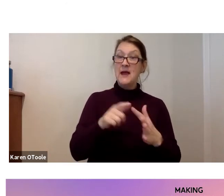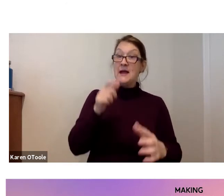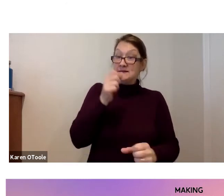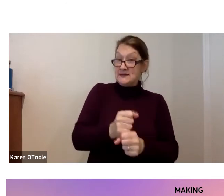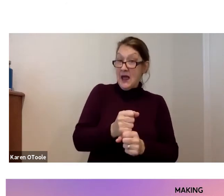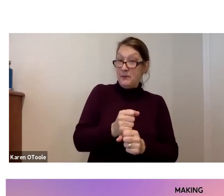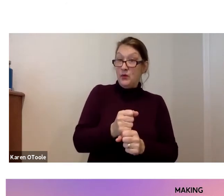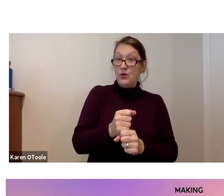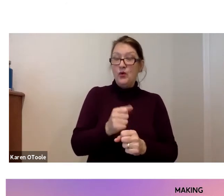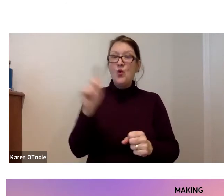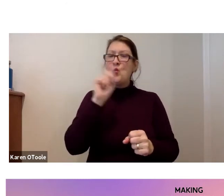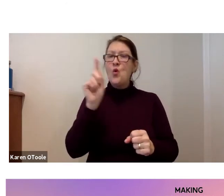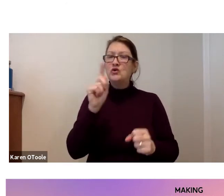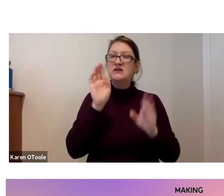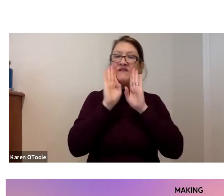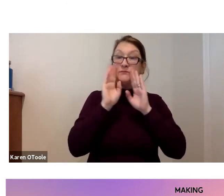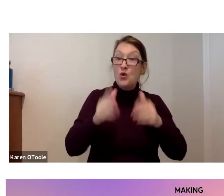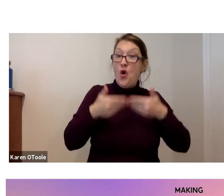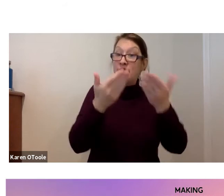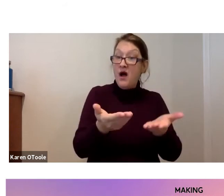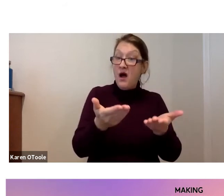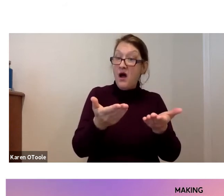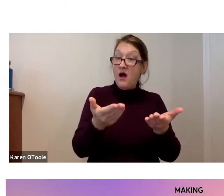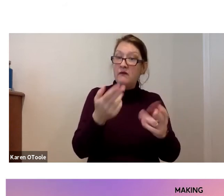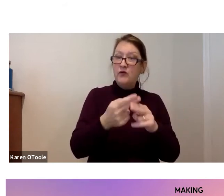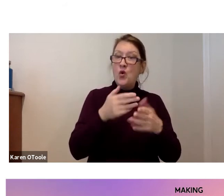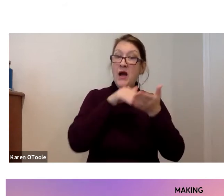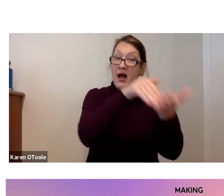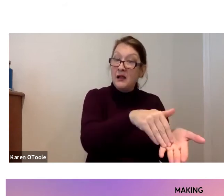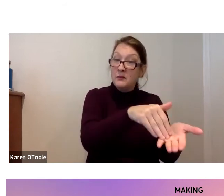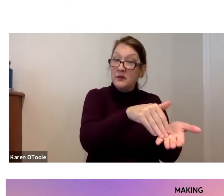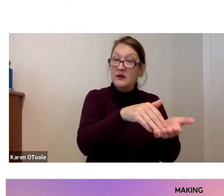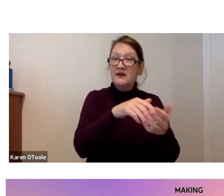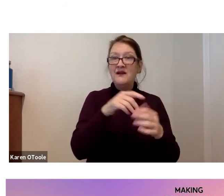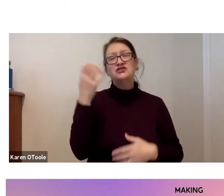offers, it is talking about alt text. Sorry that you had to wait so long.